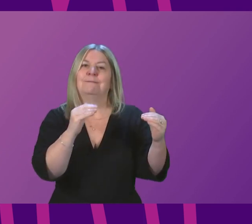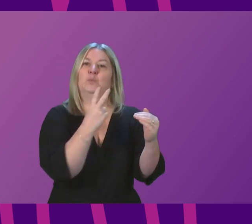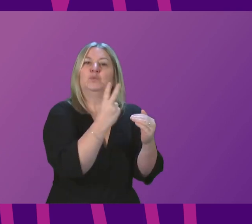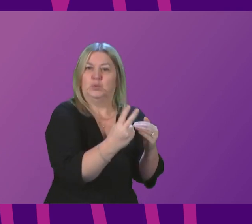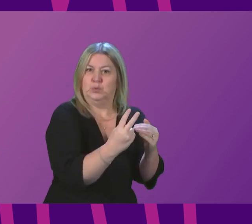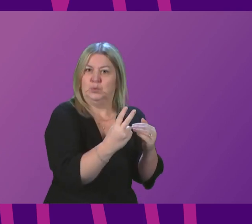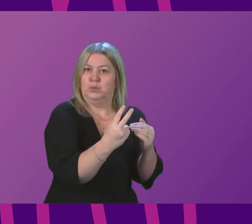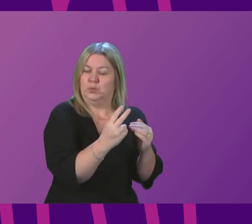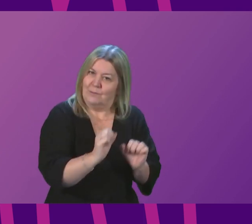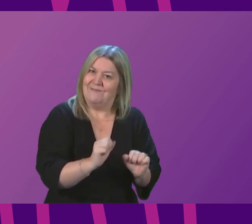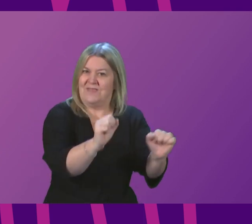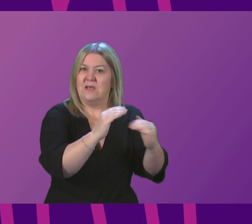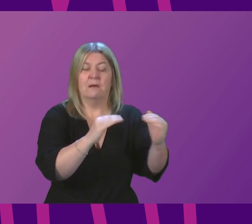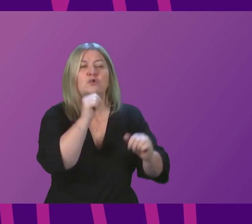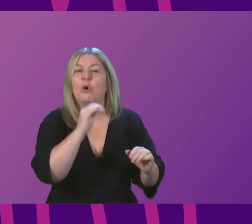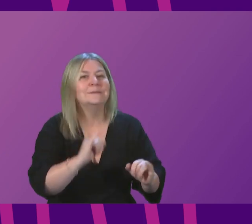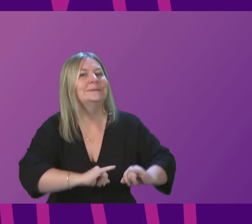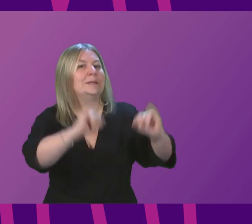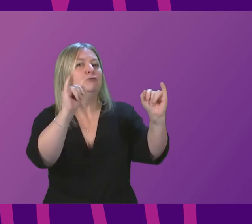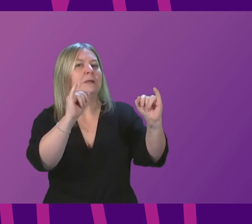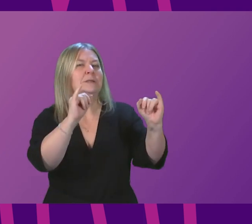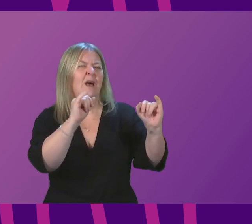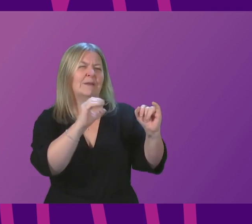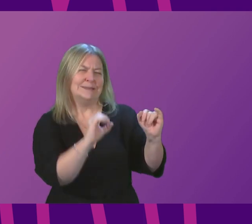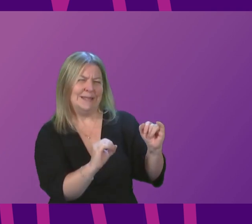That is not the most serious level—there are levels 0, 1, 2 and 3.